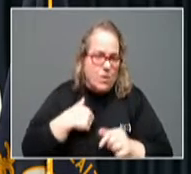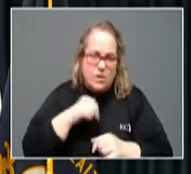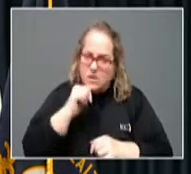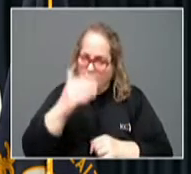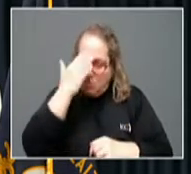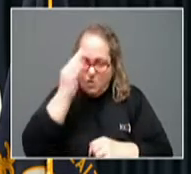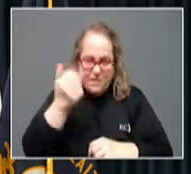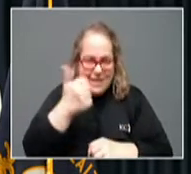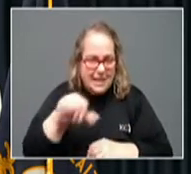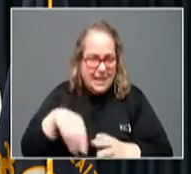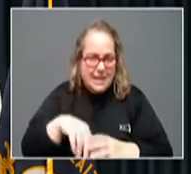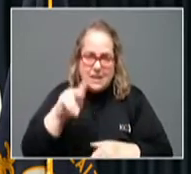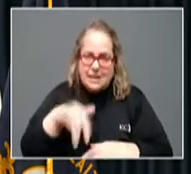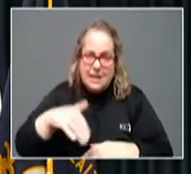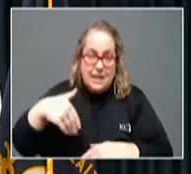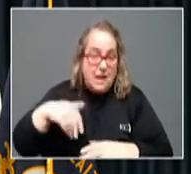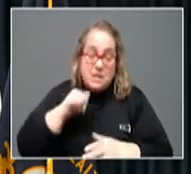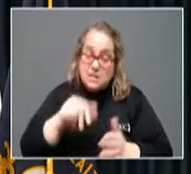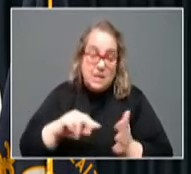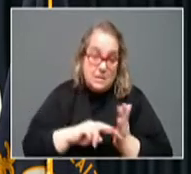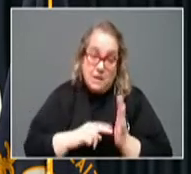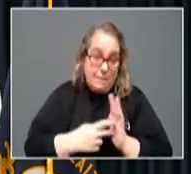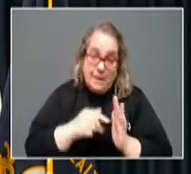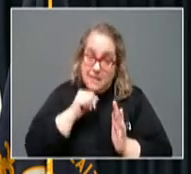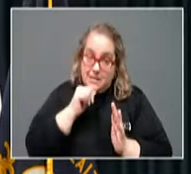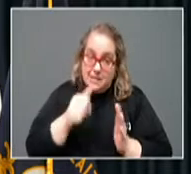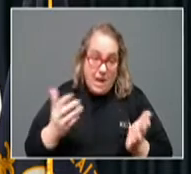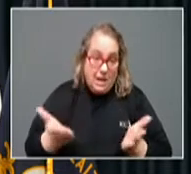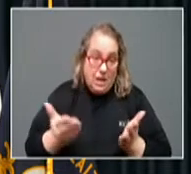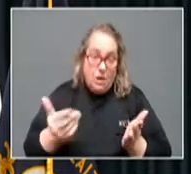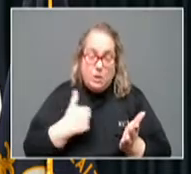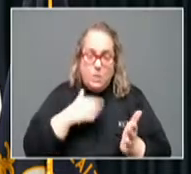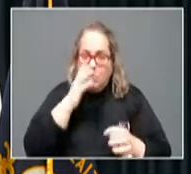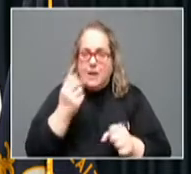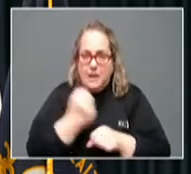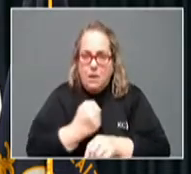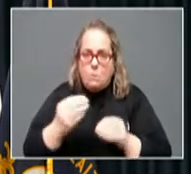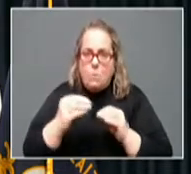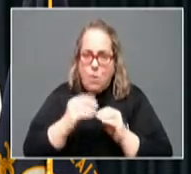That doesn't mean it's not here and we'll get more data in the weeks ahead as we see what unfolds